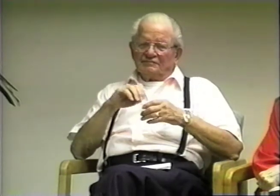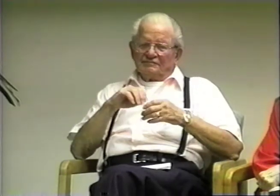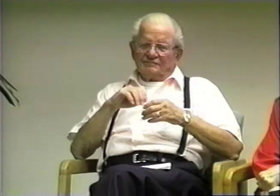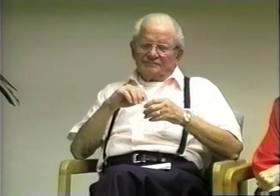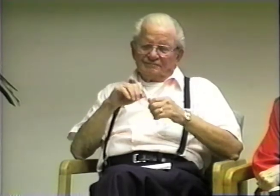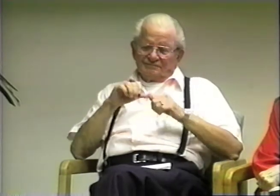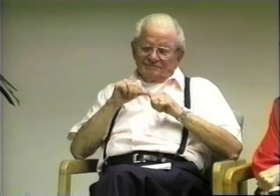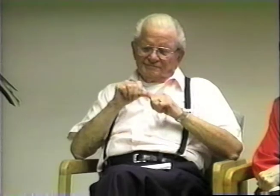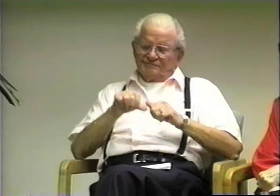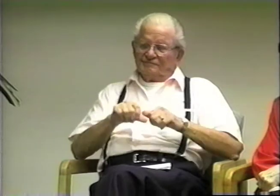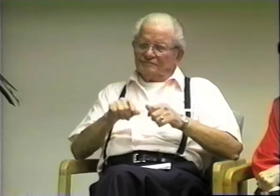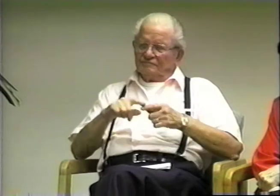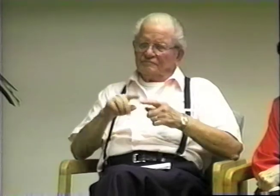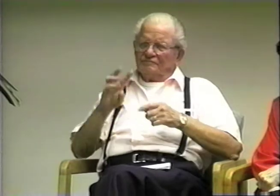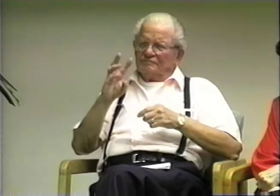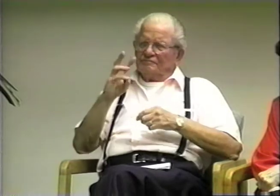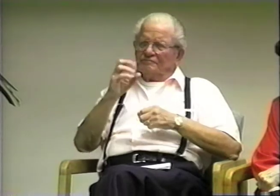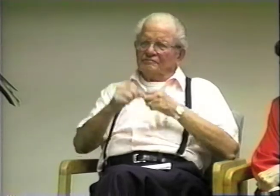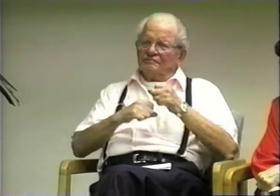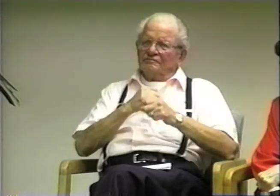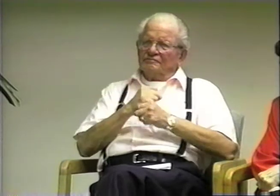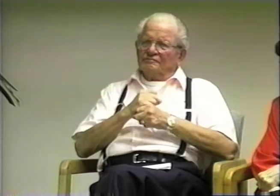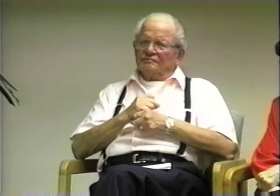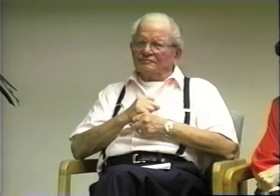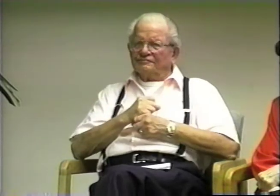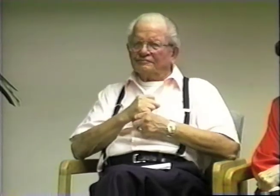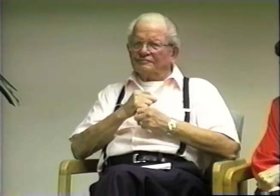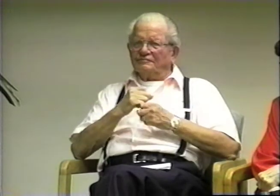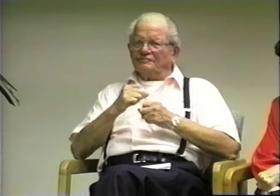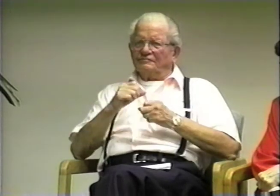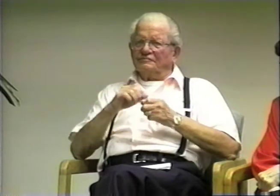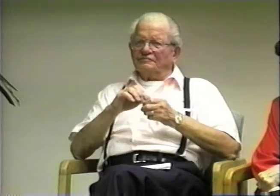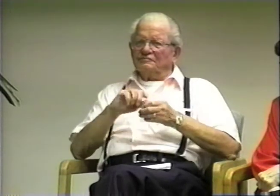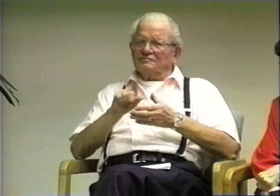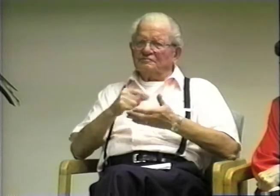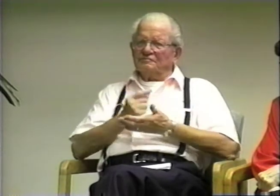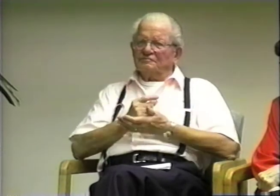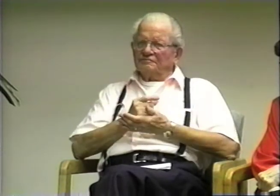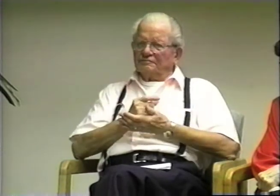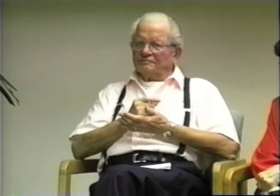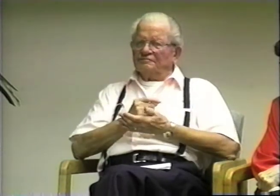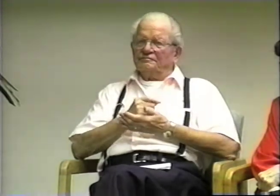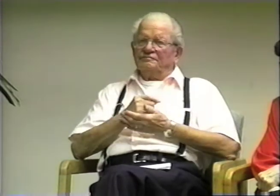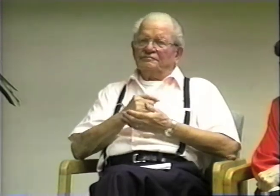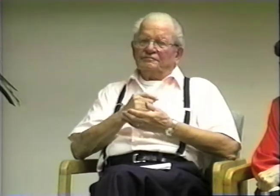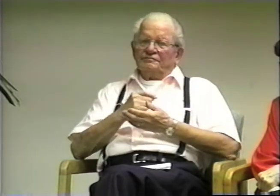I was at Faribault for the next six years, right up until my graduation.